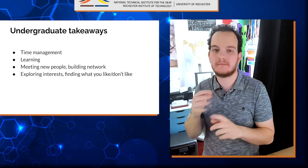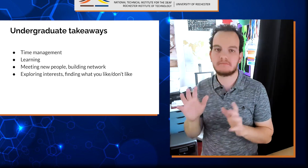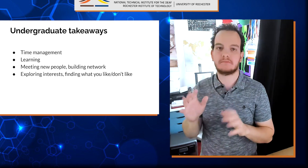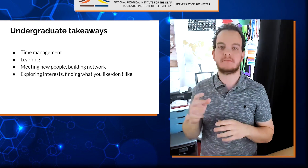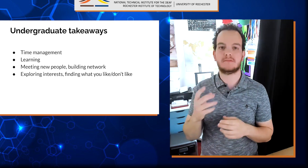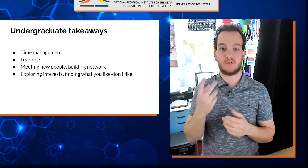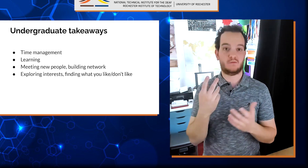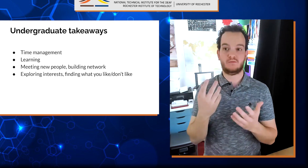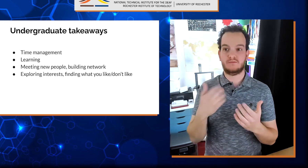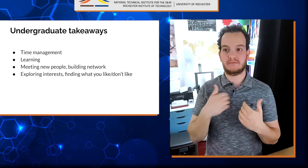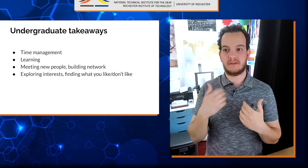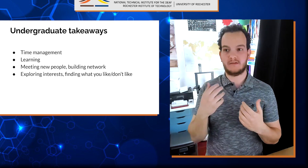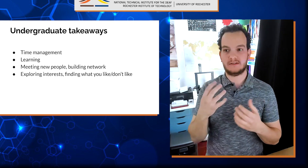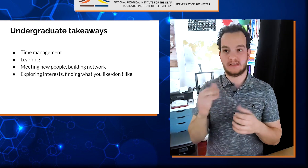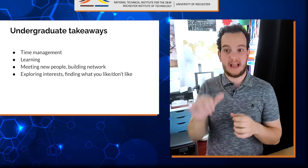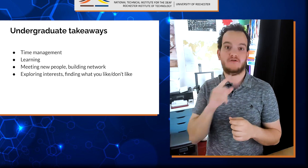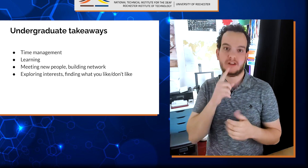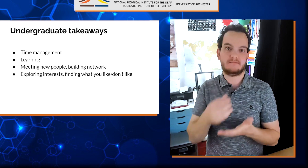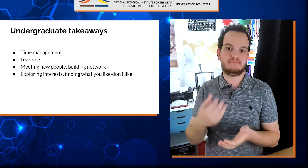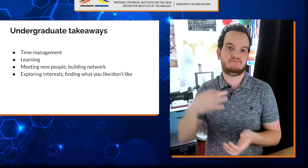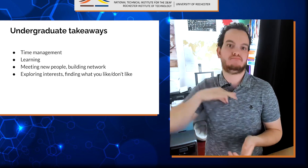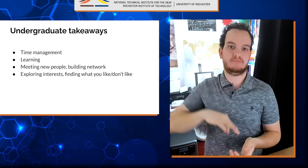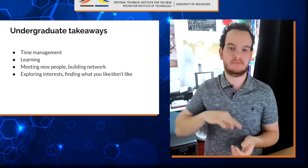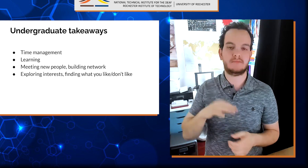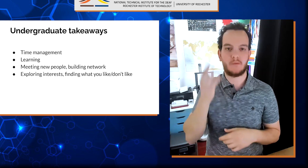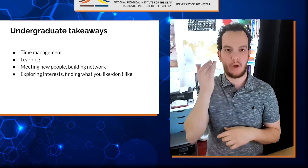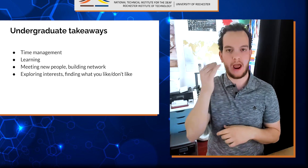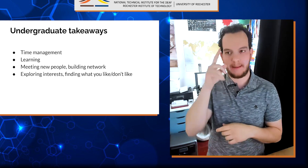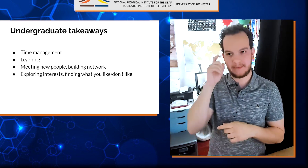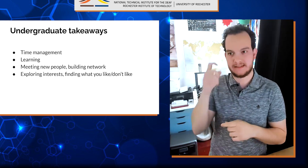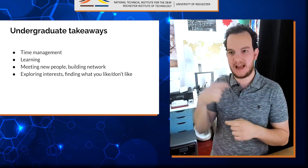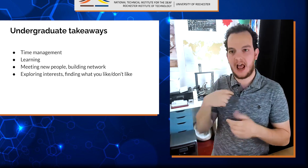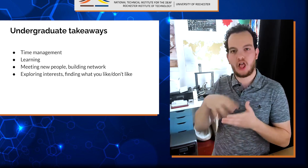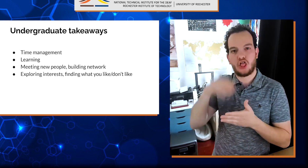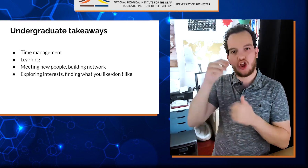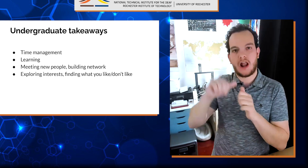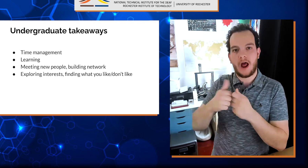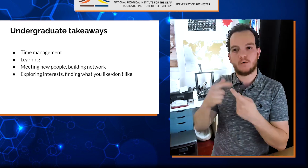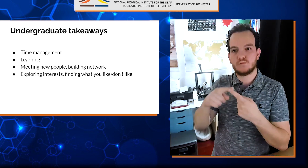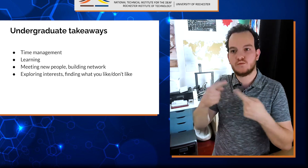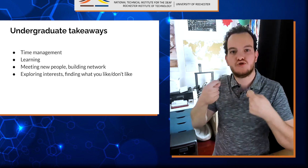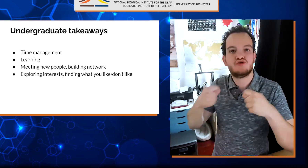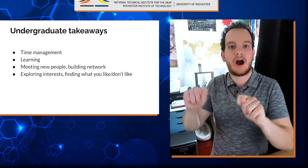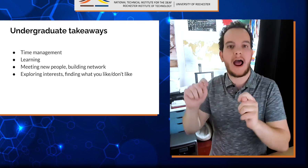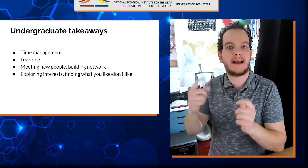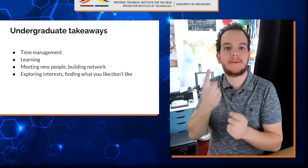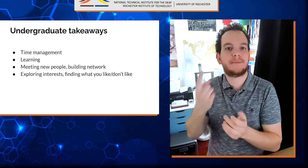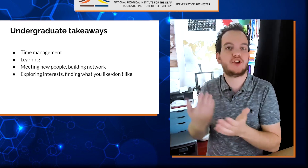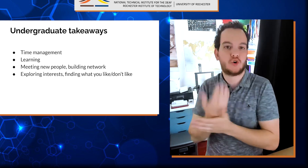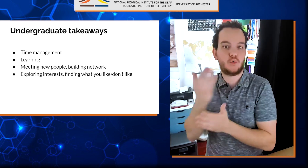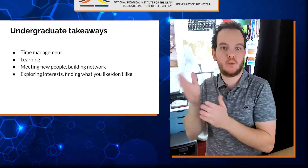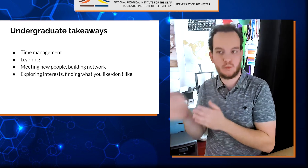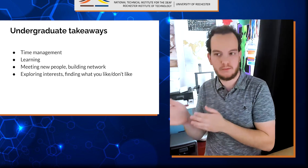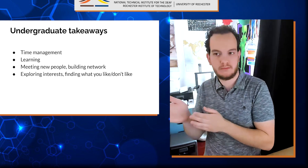and was more curious about what they were doing. That experience was beneficial because I learned